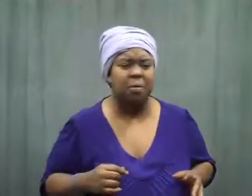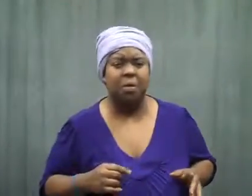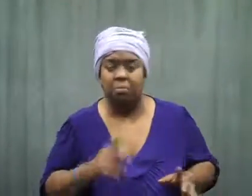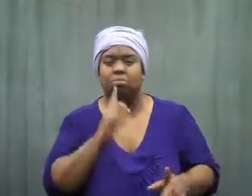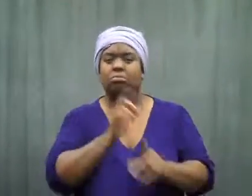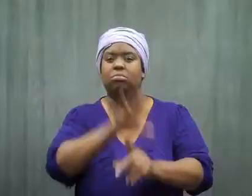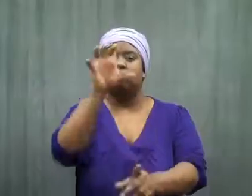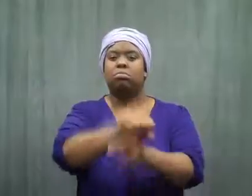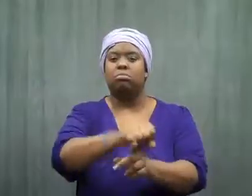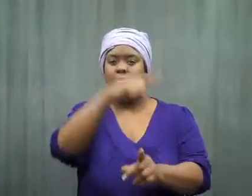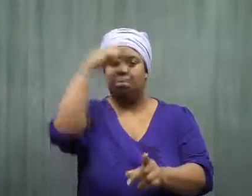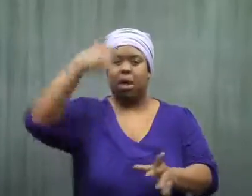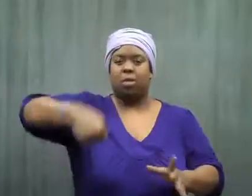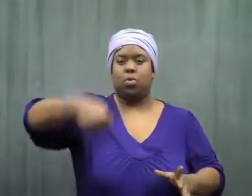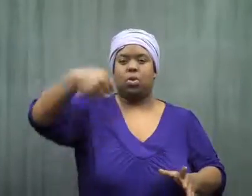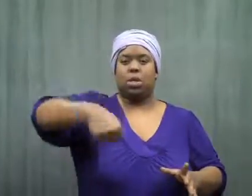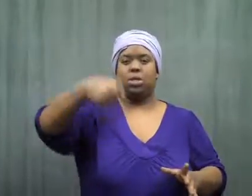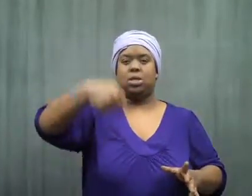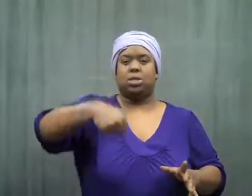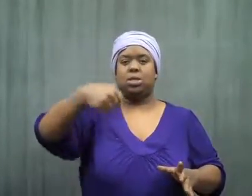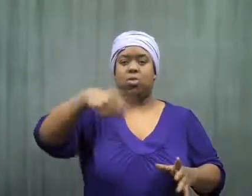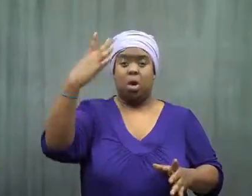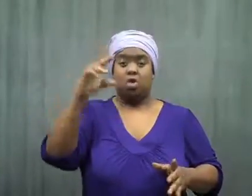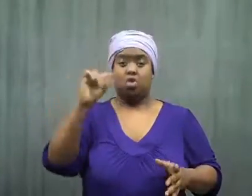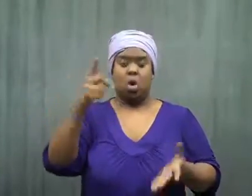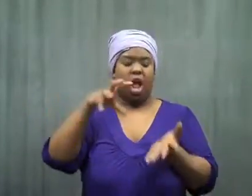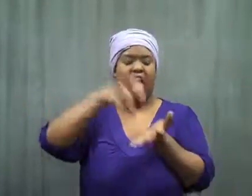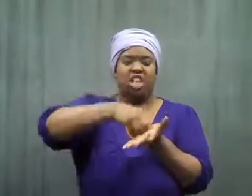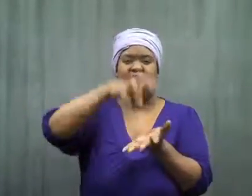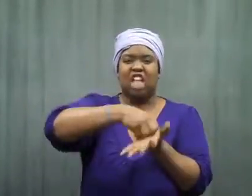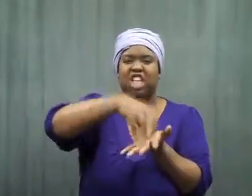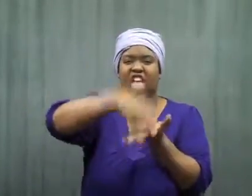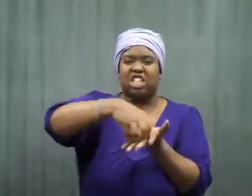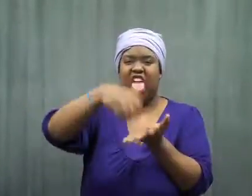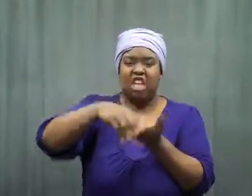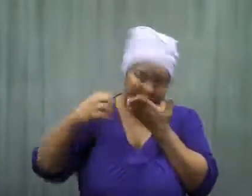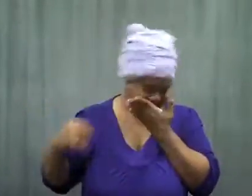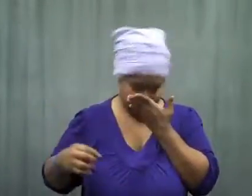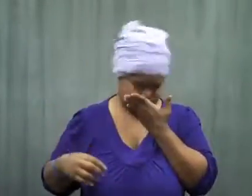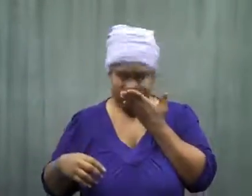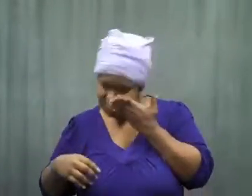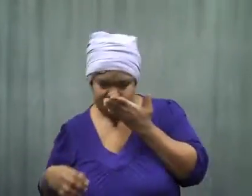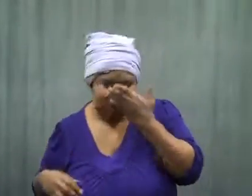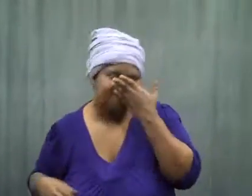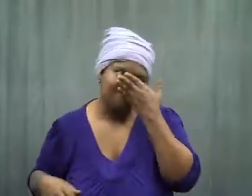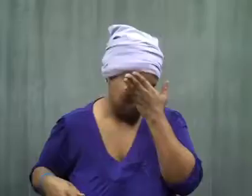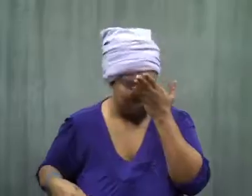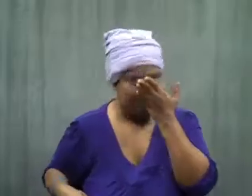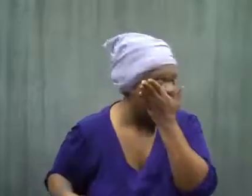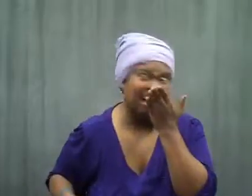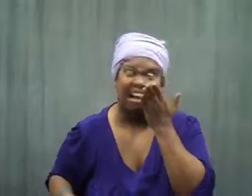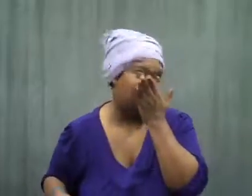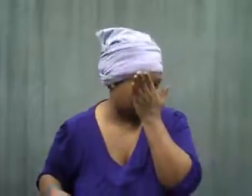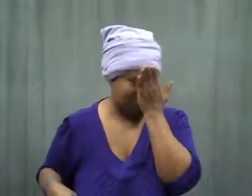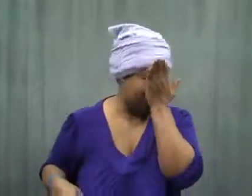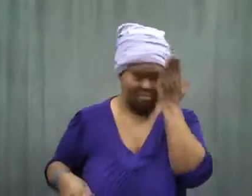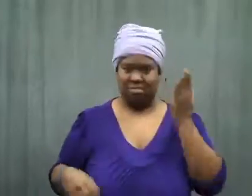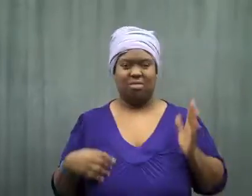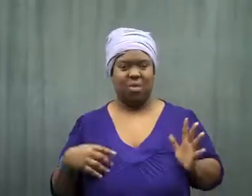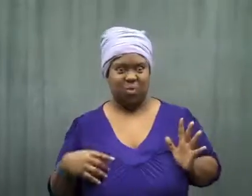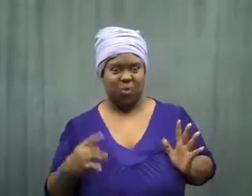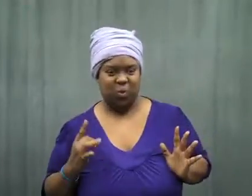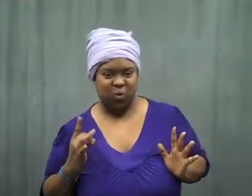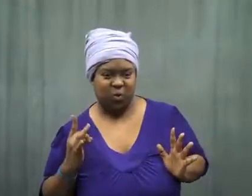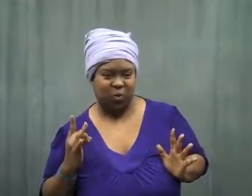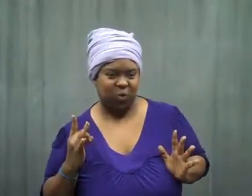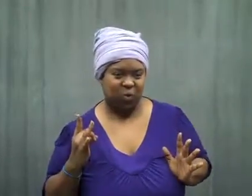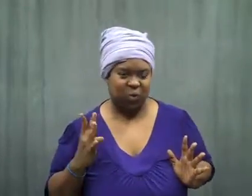The dog alerted on a black suitcase.